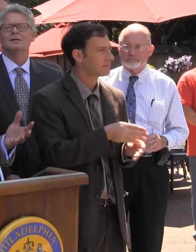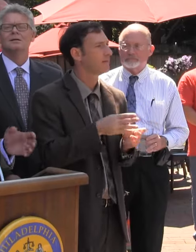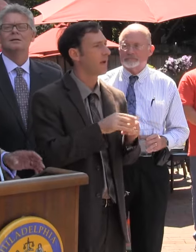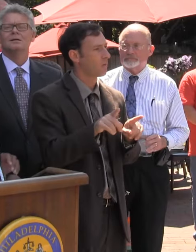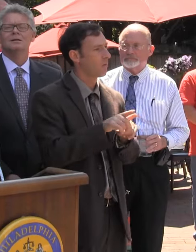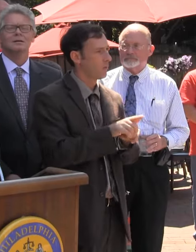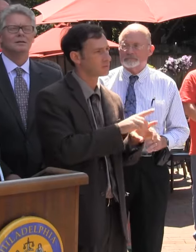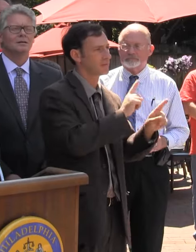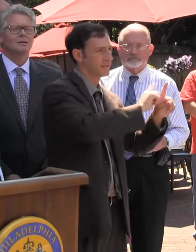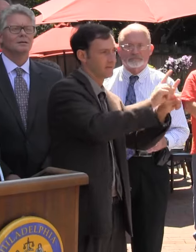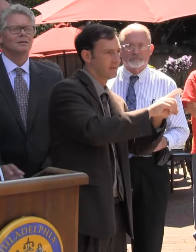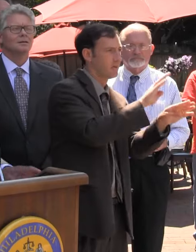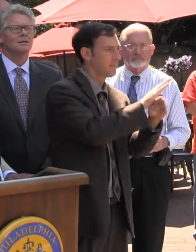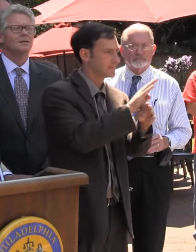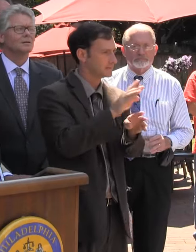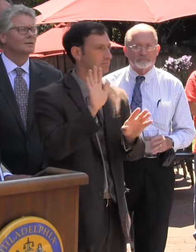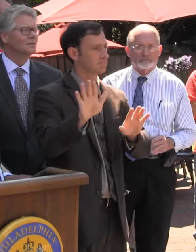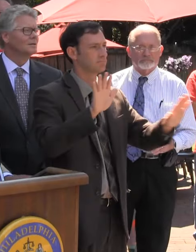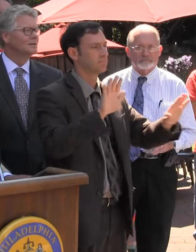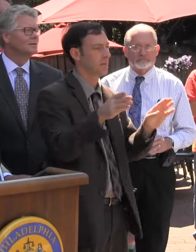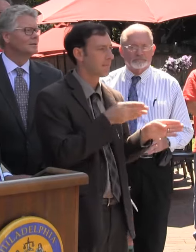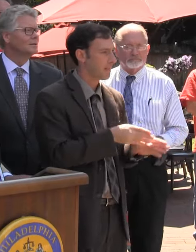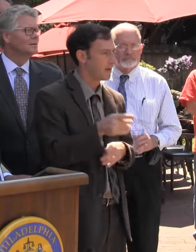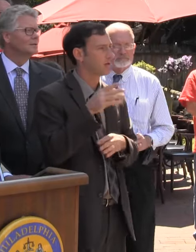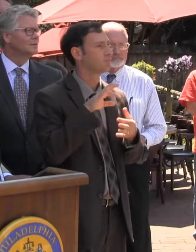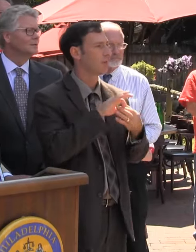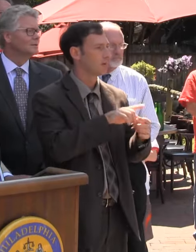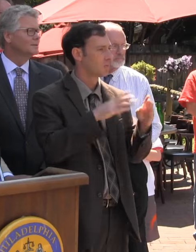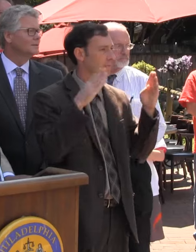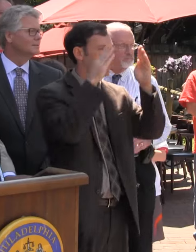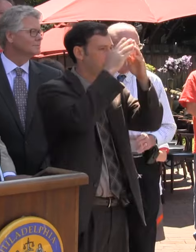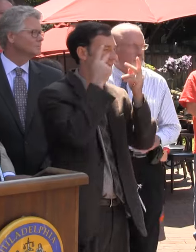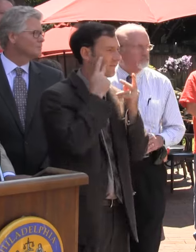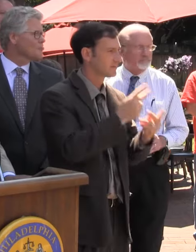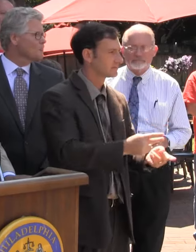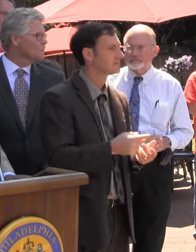businesses plans related to the Papal visit. I think we're still running at about eighty